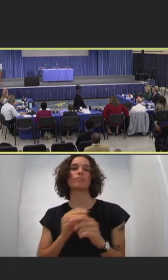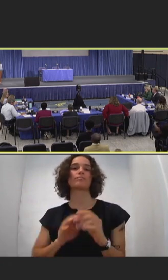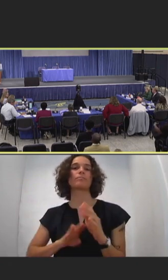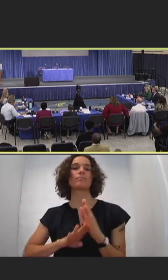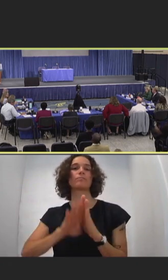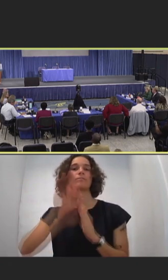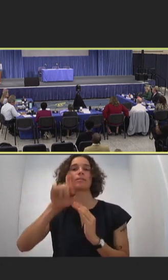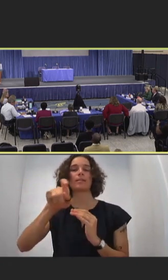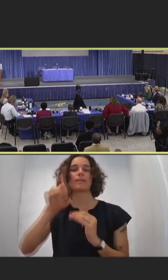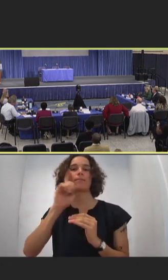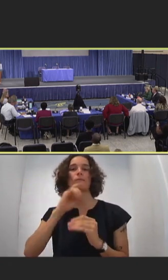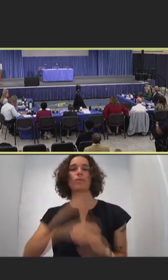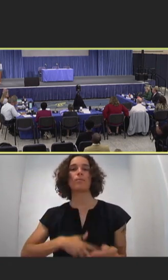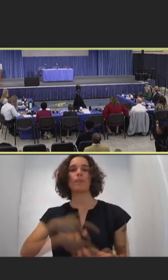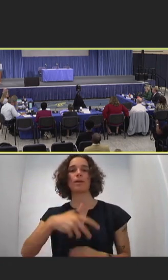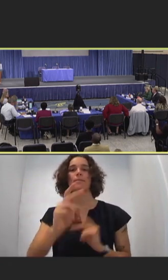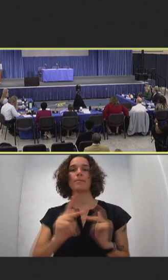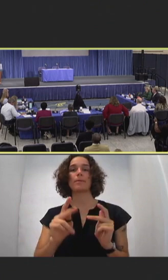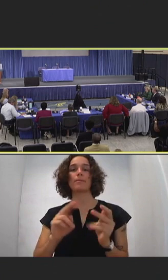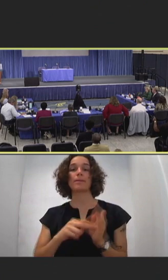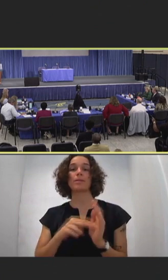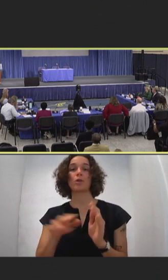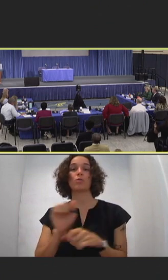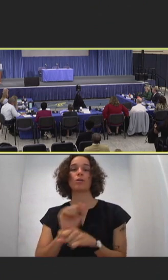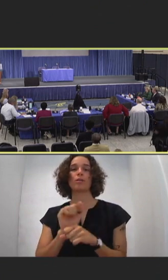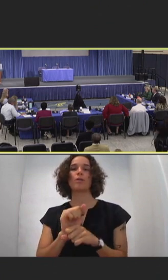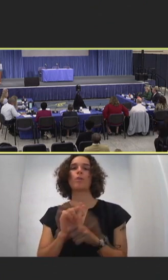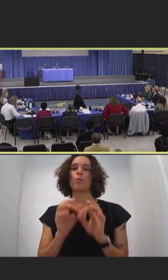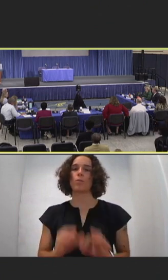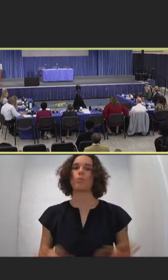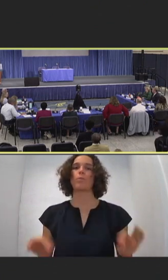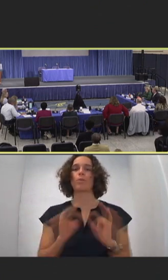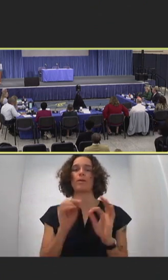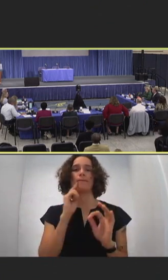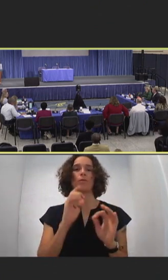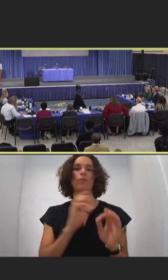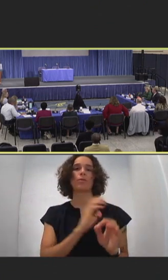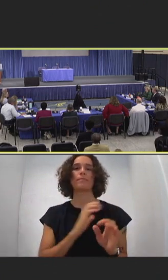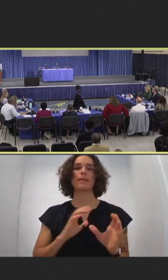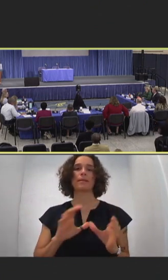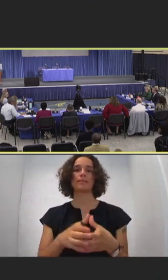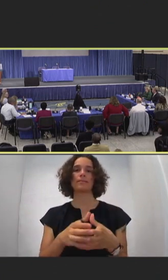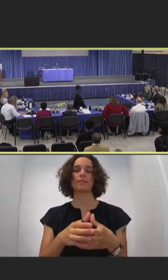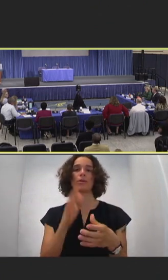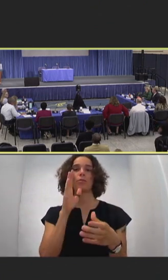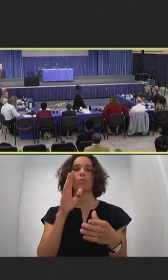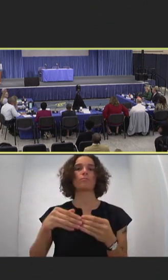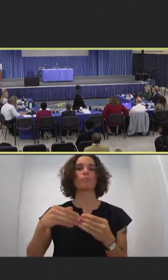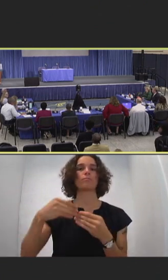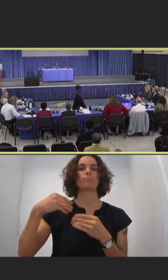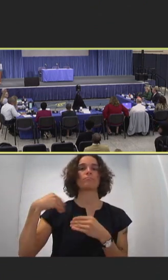committee. It will surely carry on through other members, but her absence will be felt by all.